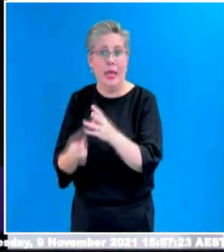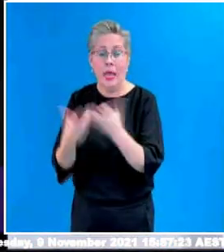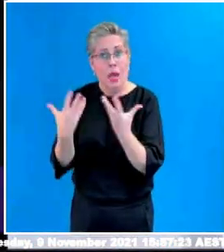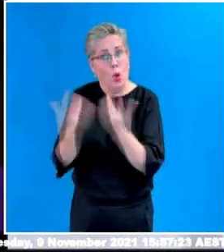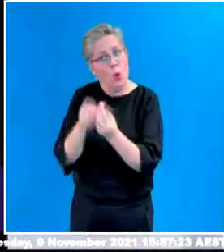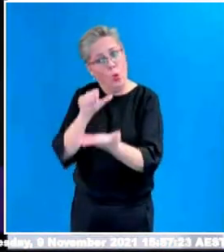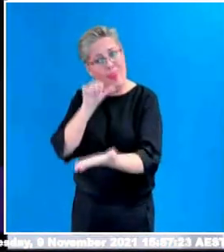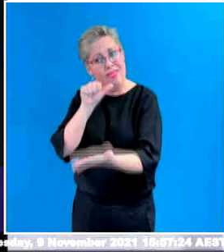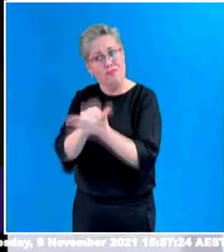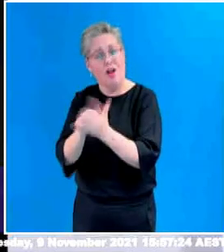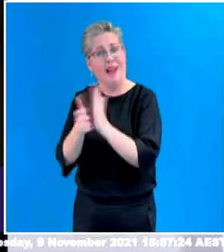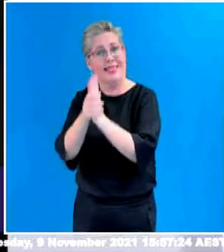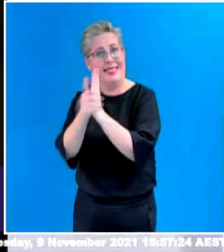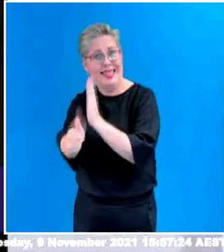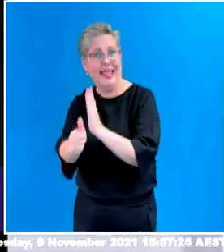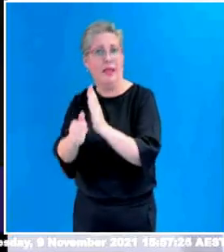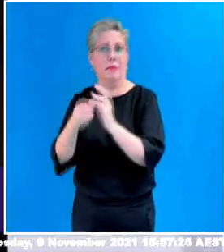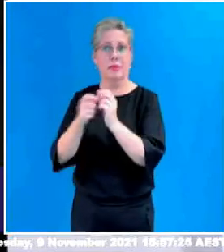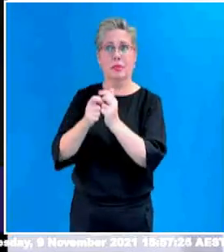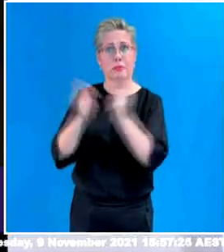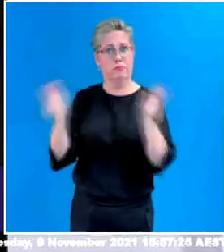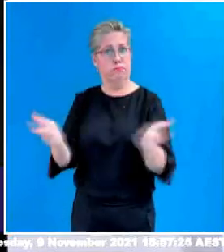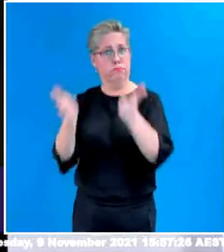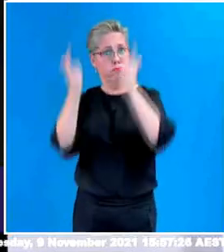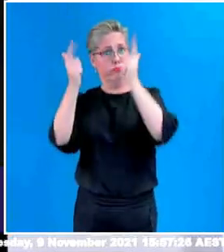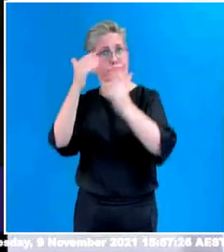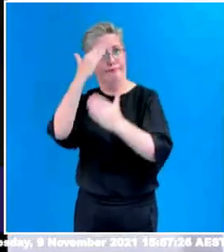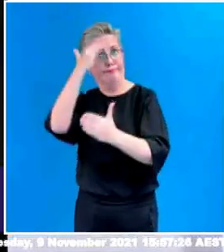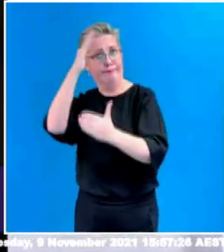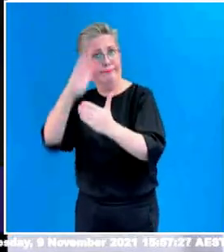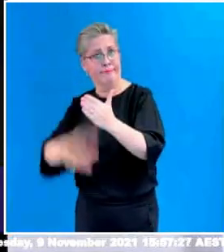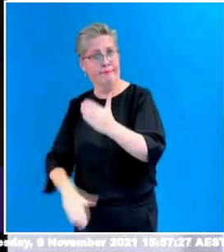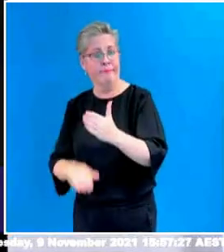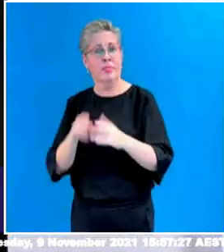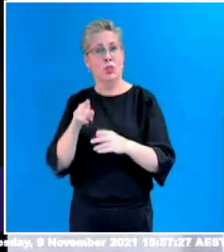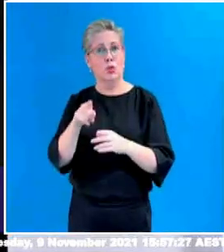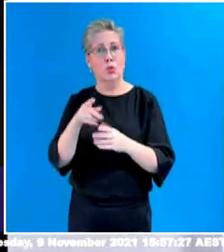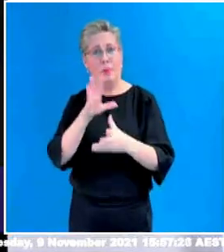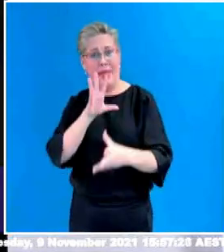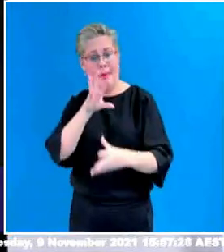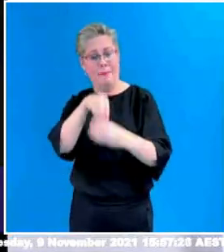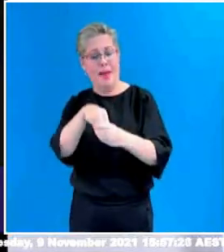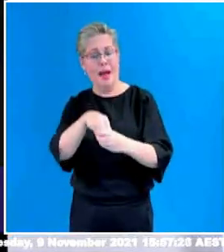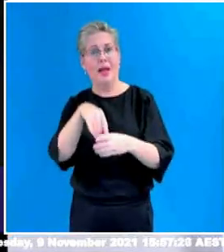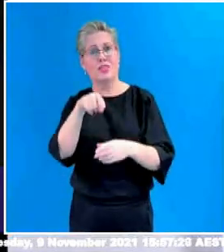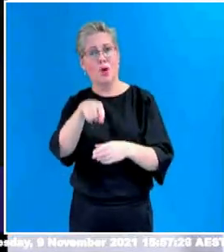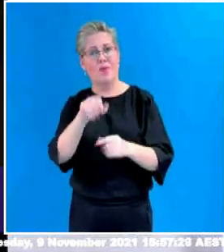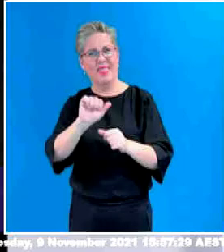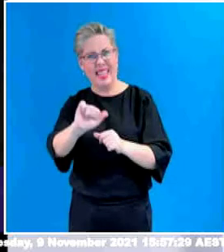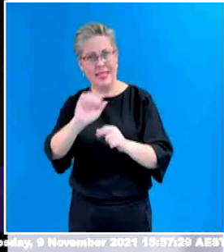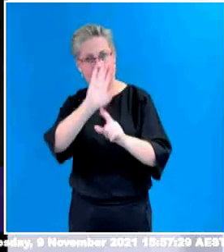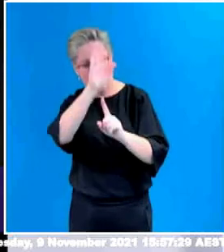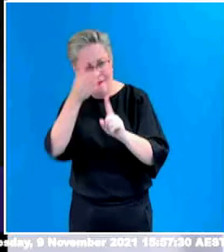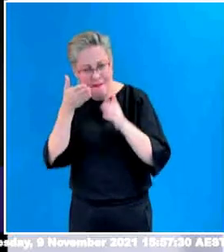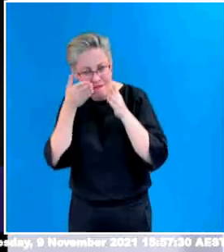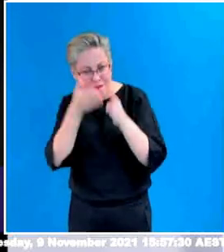leadership and experience, to be part of the work of the focal point?